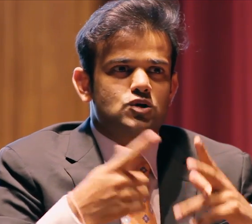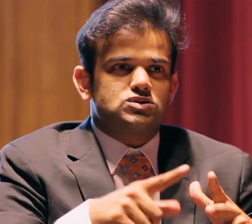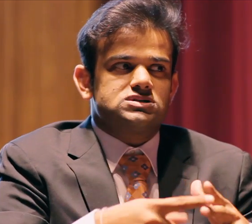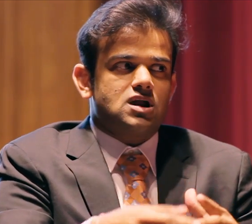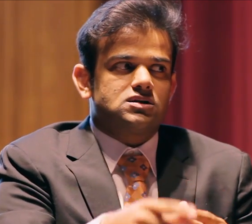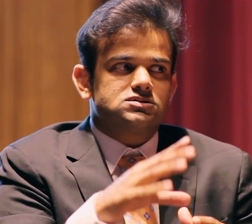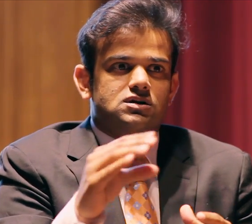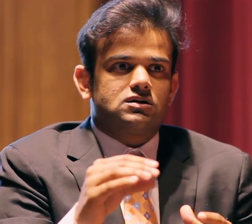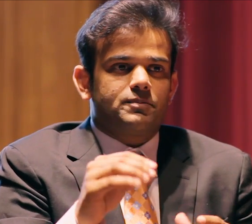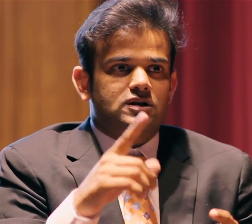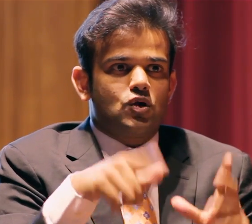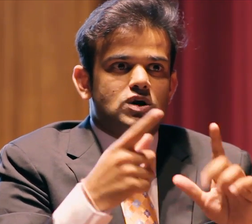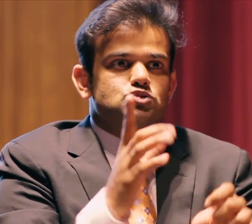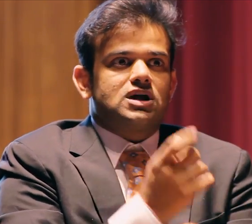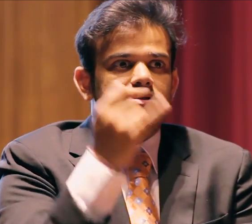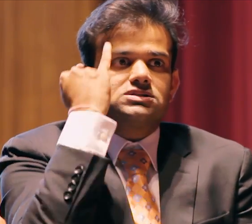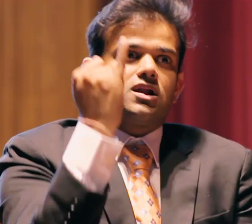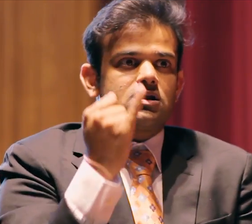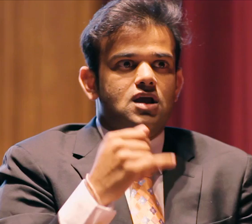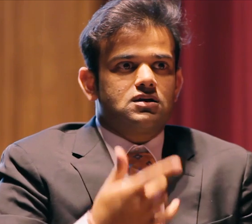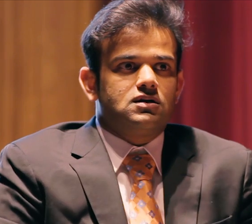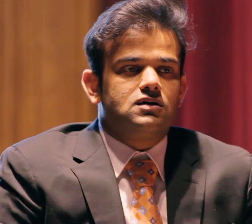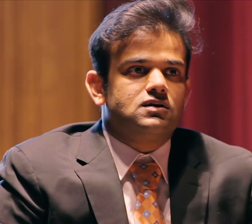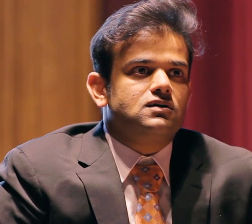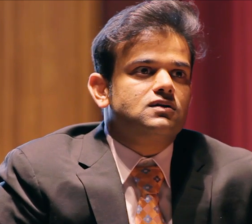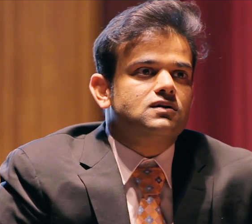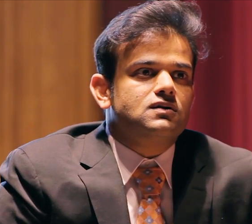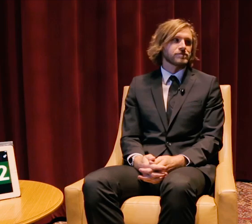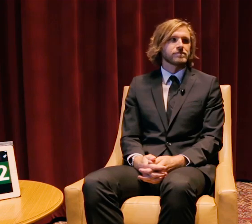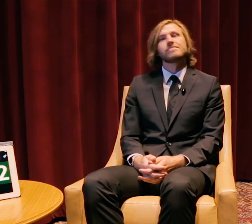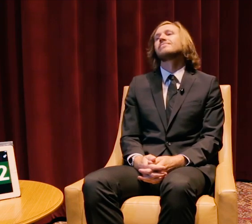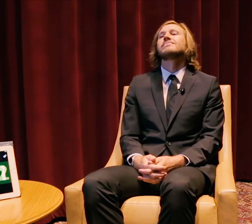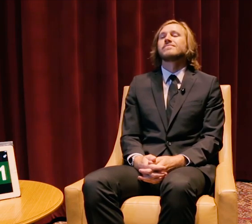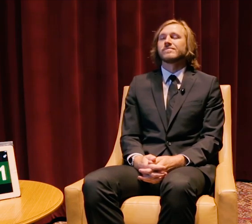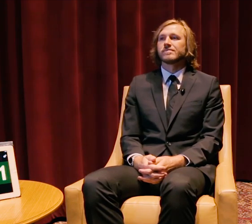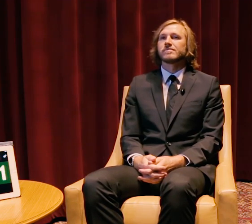[Interpreter] So what inspired you to start the company? Where did you get the idea?